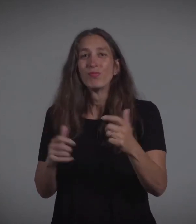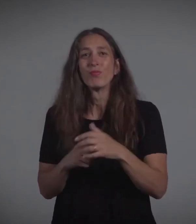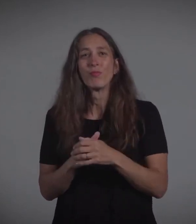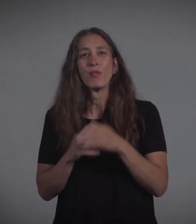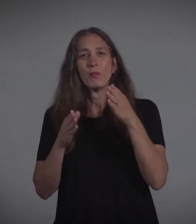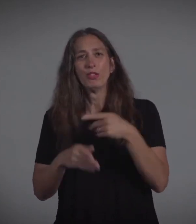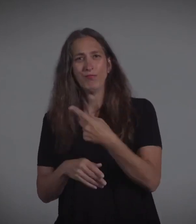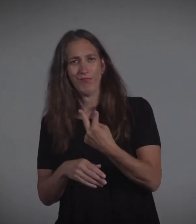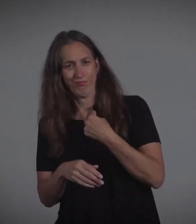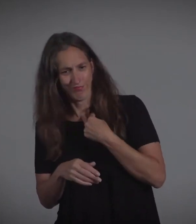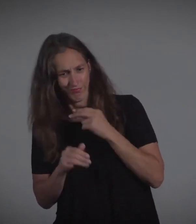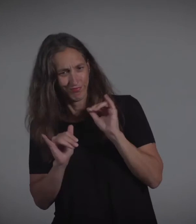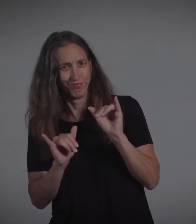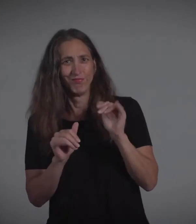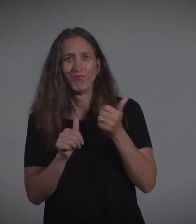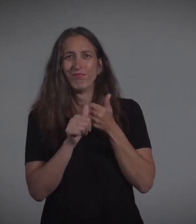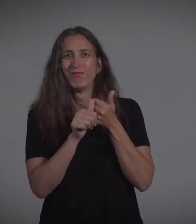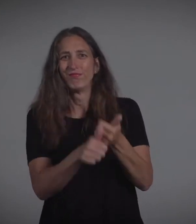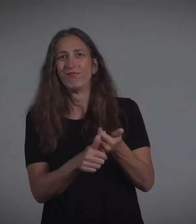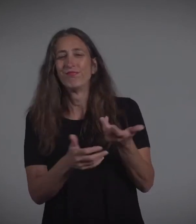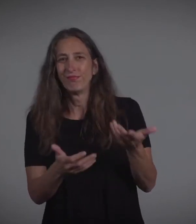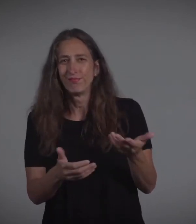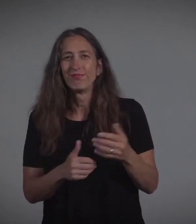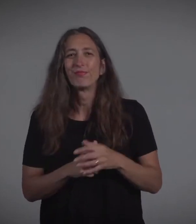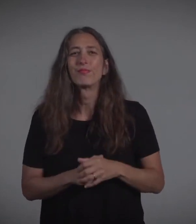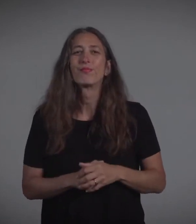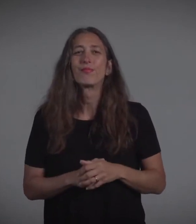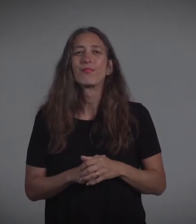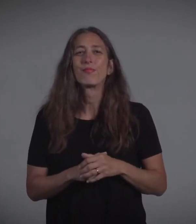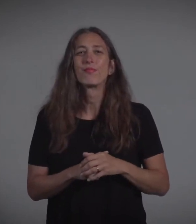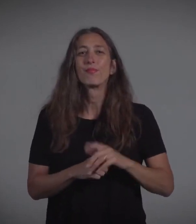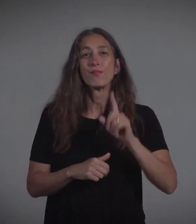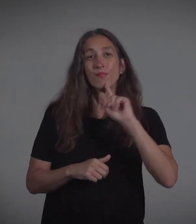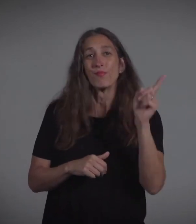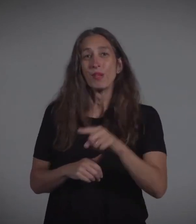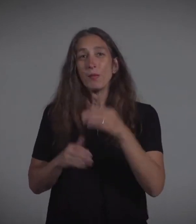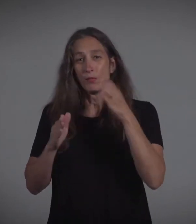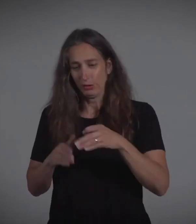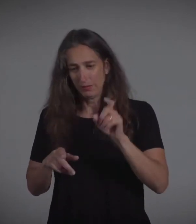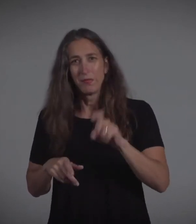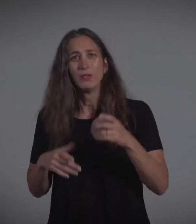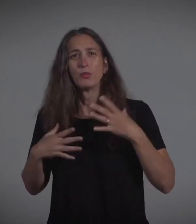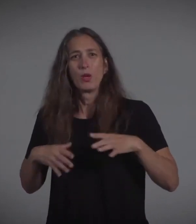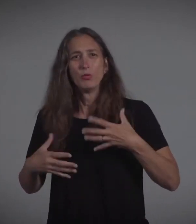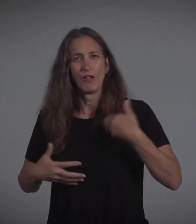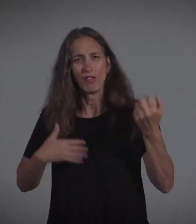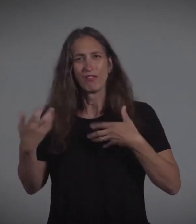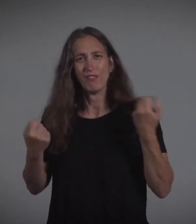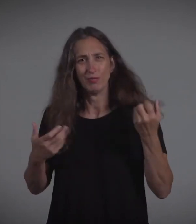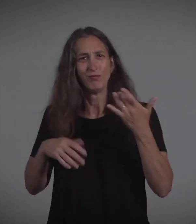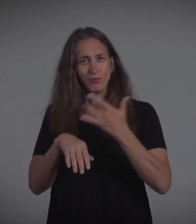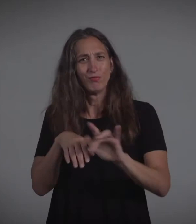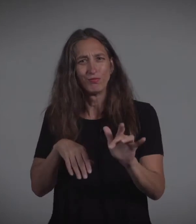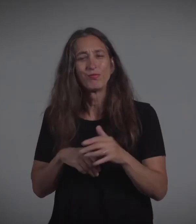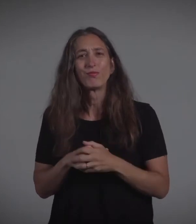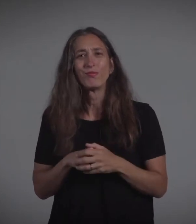and the abused partner has to go along with it. The abuser may order the victim to take off all